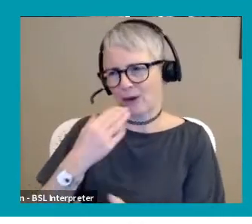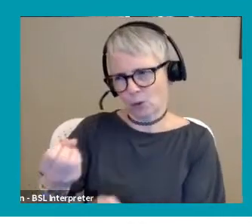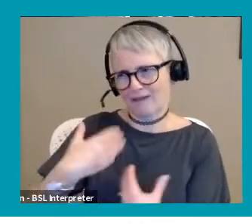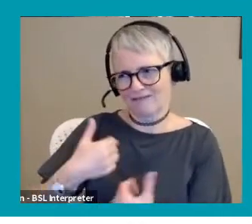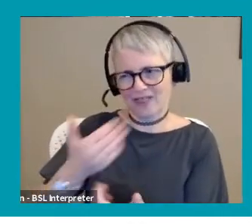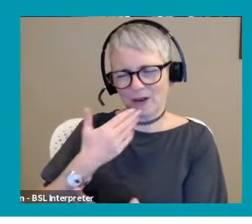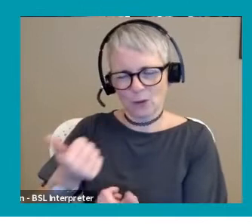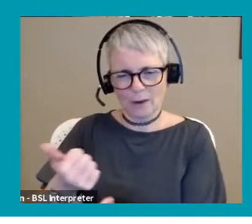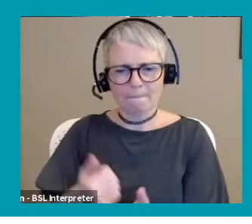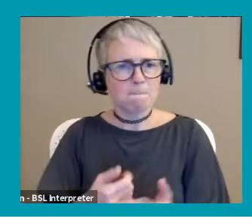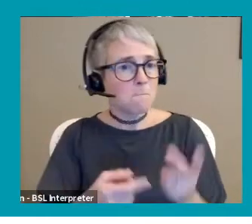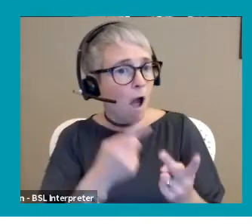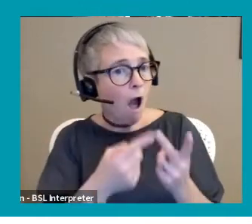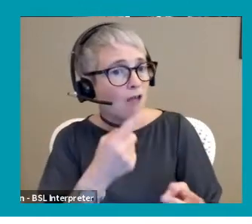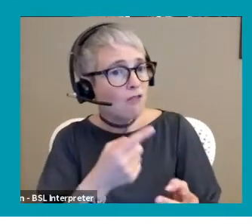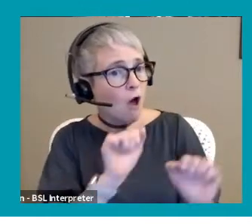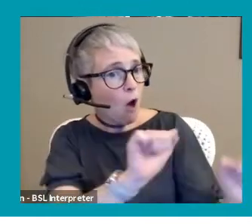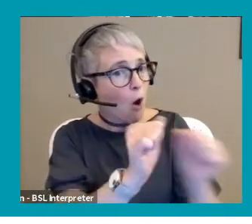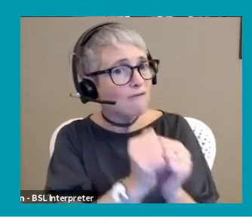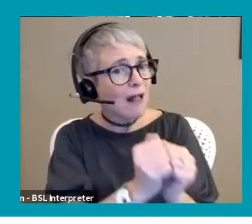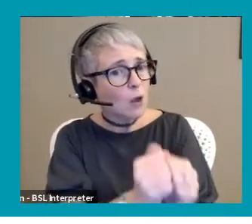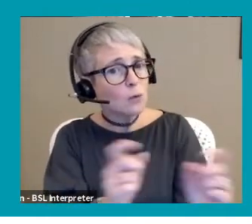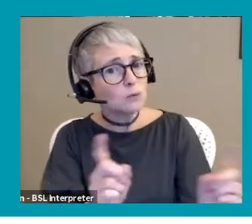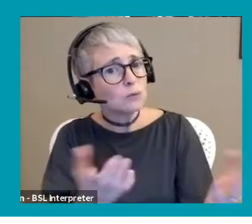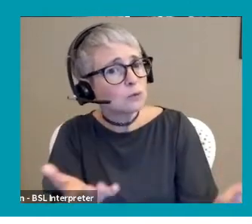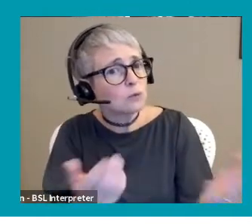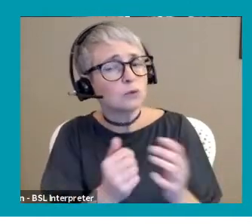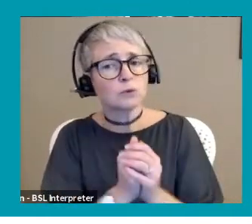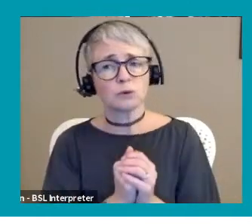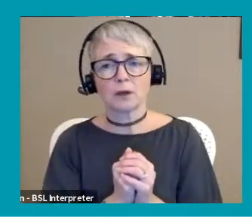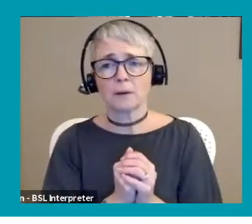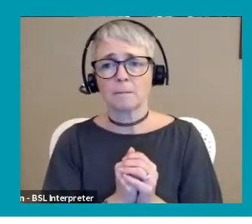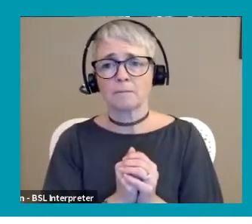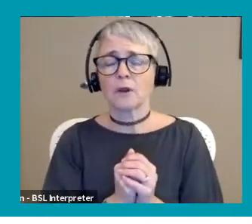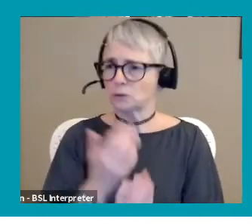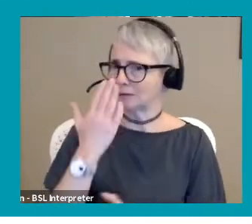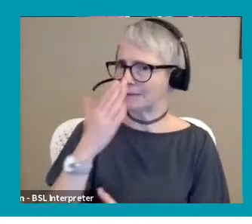Anyone else want to share their values? So you have a really strong sense of what your values are and that's perfect.